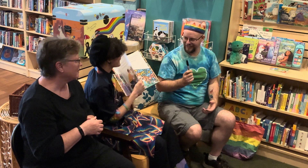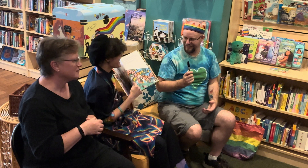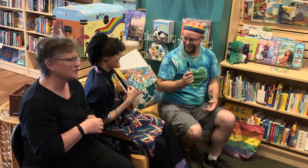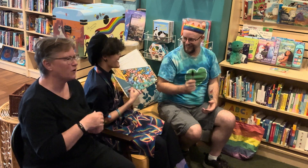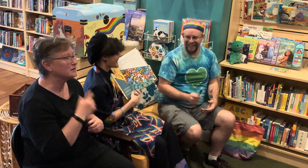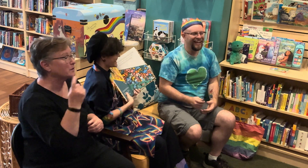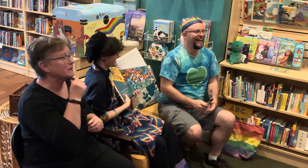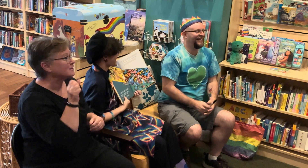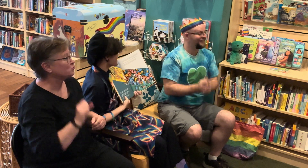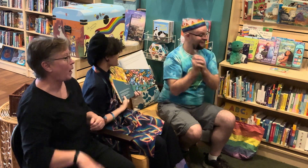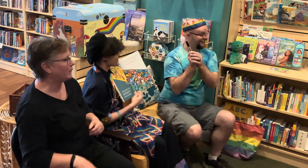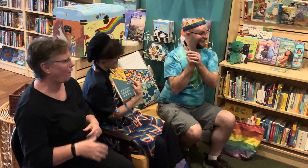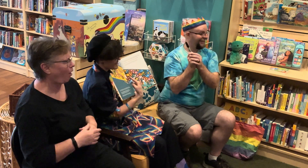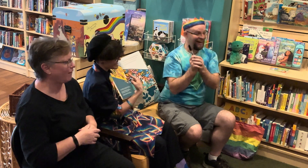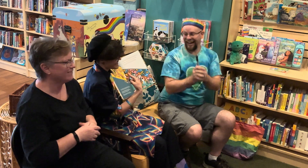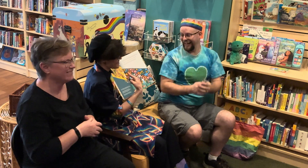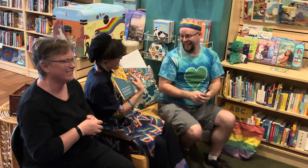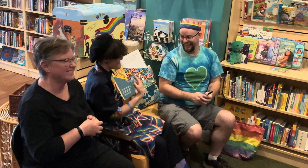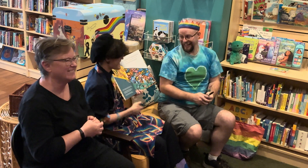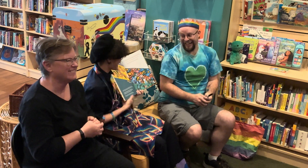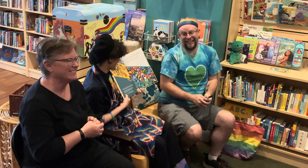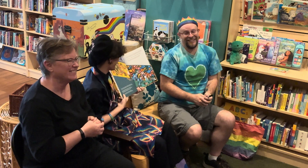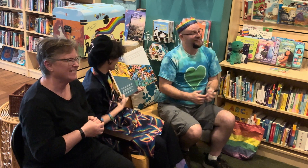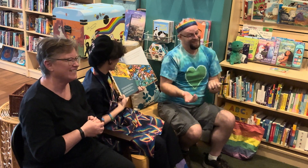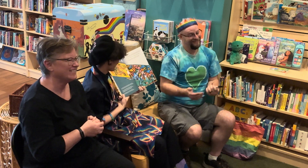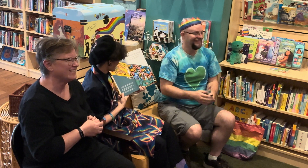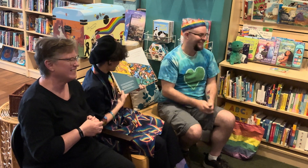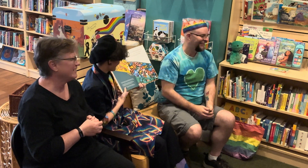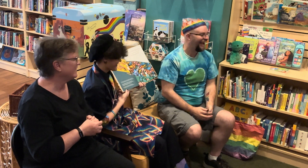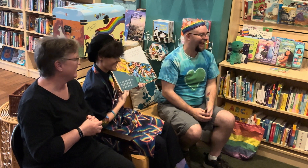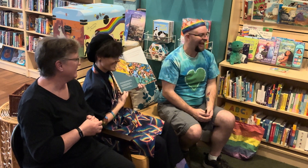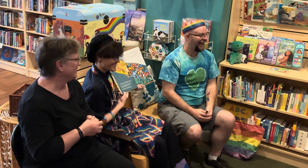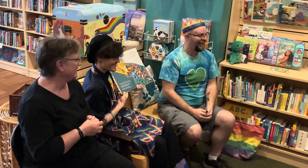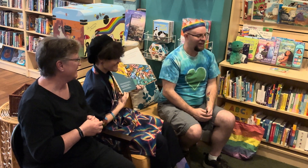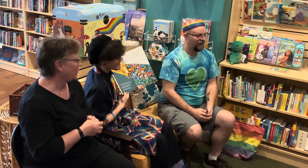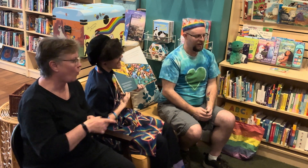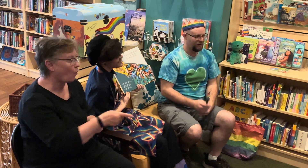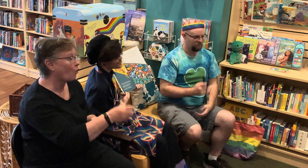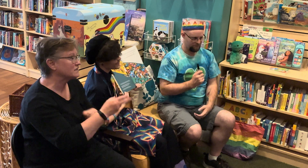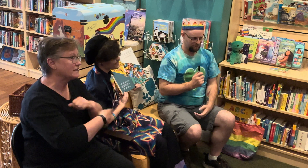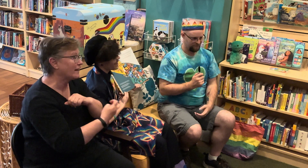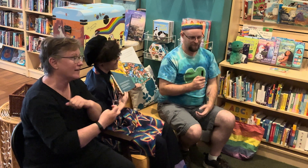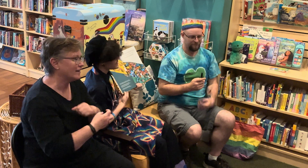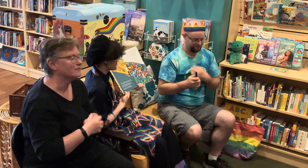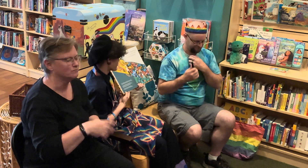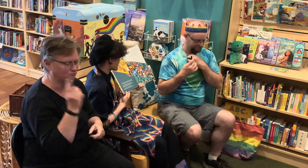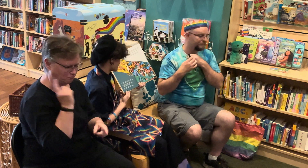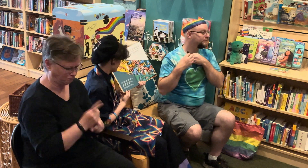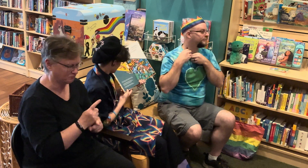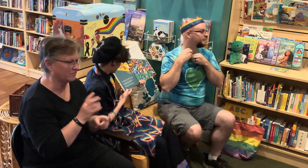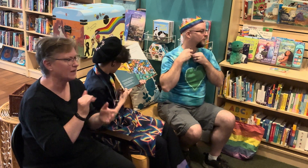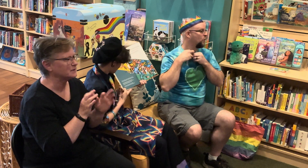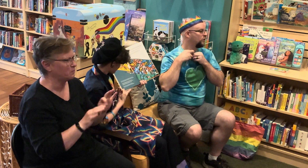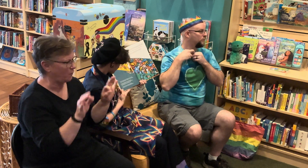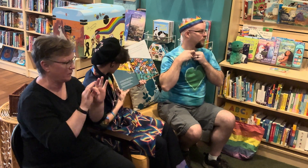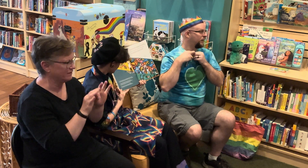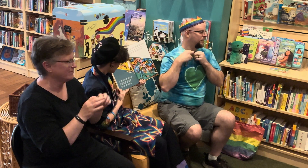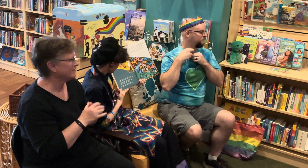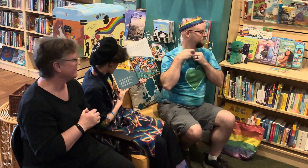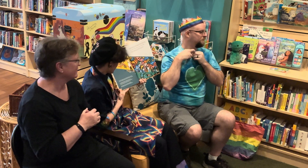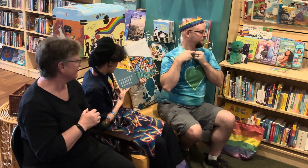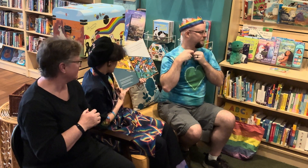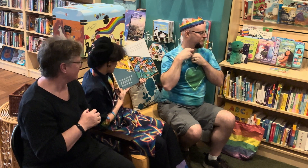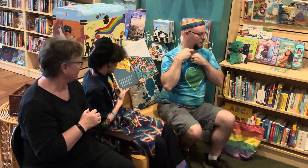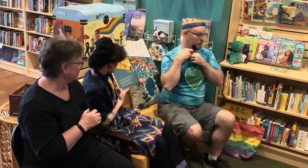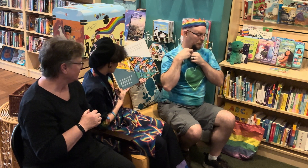it. KAI: Yeah! So somebody doesn't drop it. AUDIENCE: Or steal it. KAI: That's true as well. That's important. The kid from